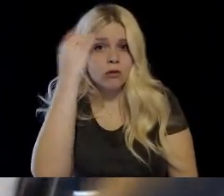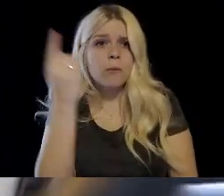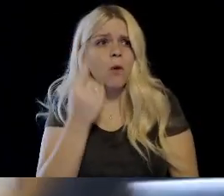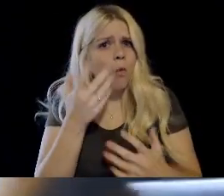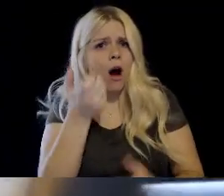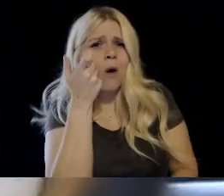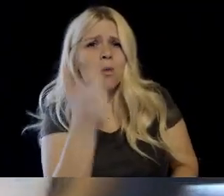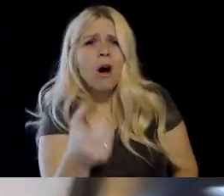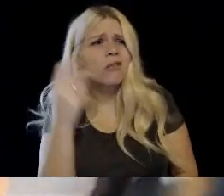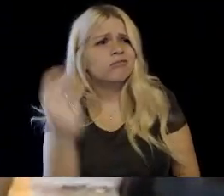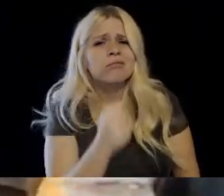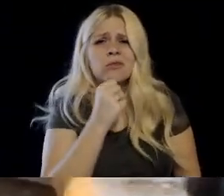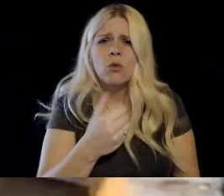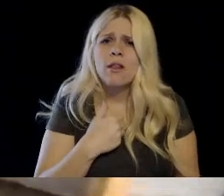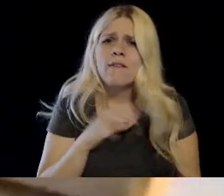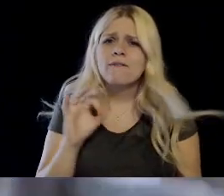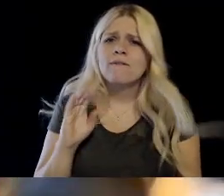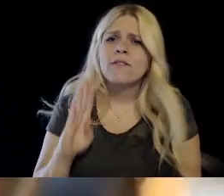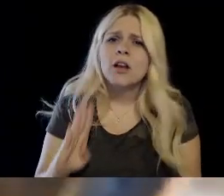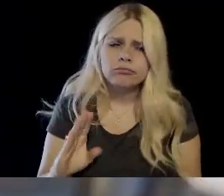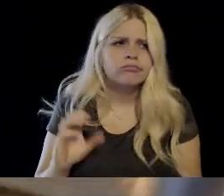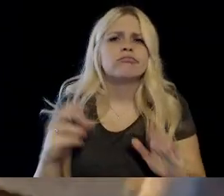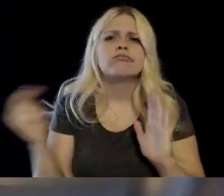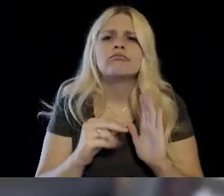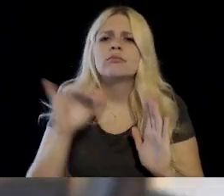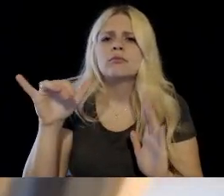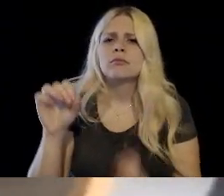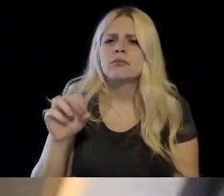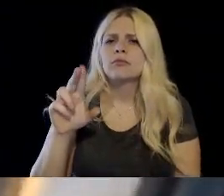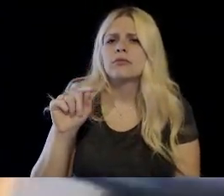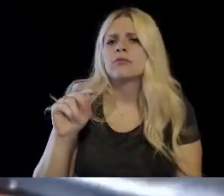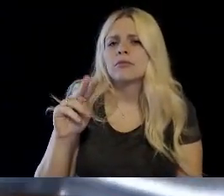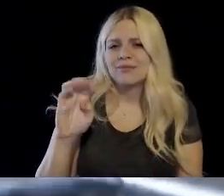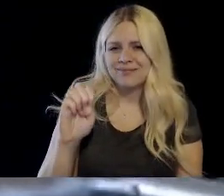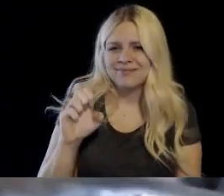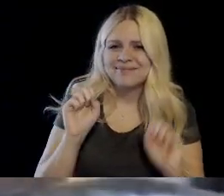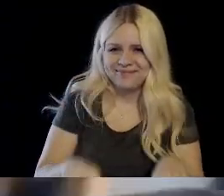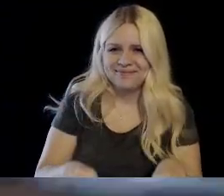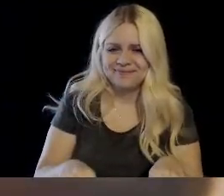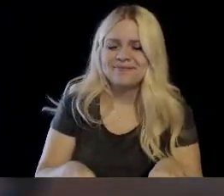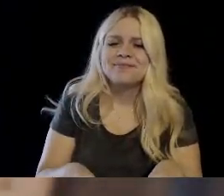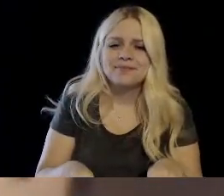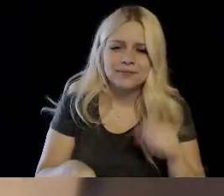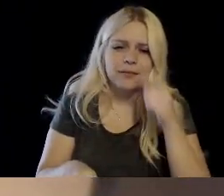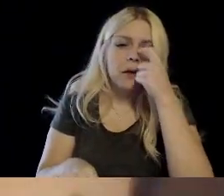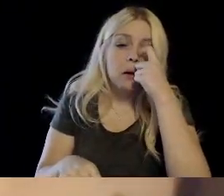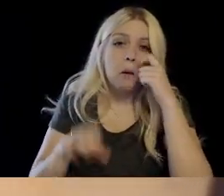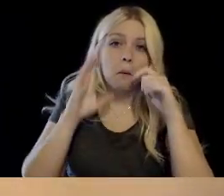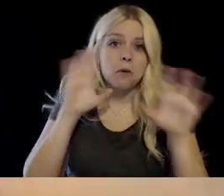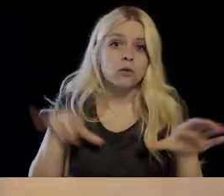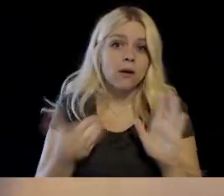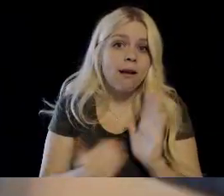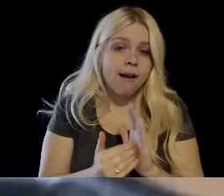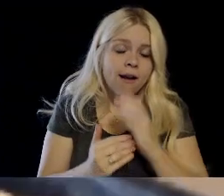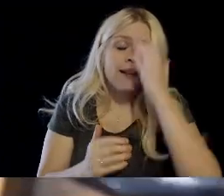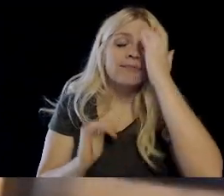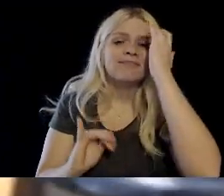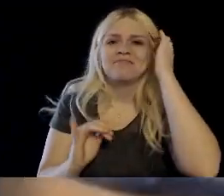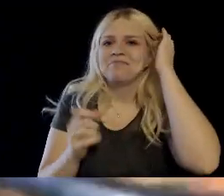every day. Now, you guys, we've got some real... Are you going to do one more round? Joanne: We're going to do one more pass in there. Erica: We've got some good ones. That one up front.